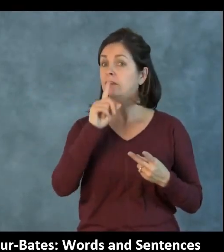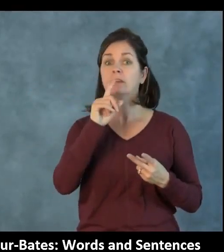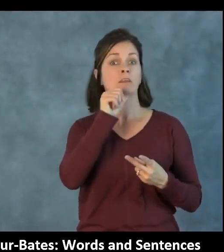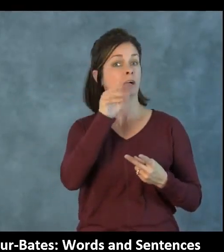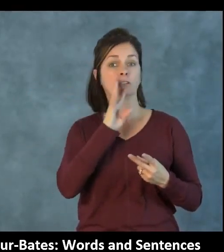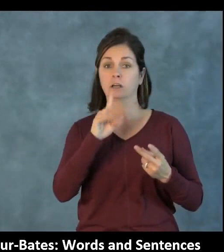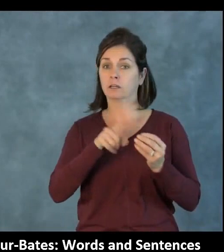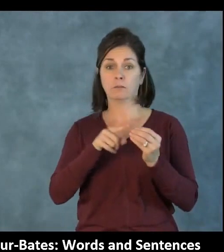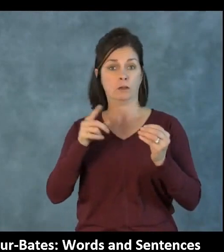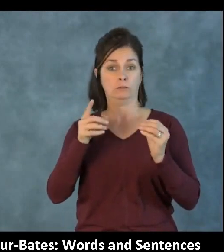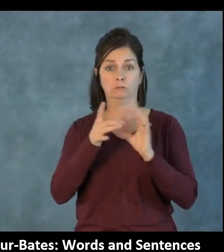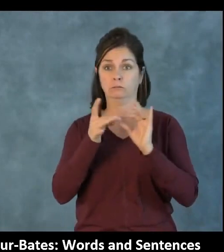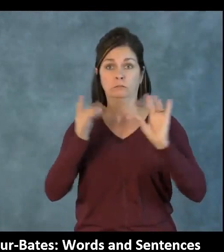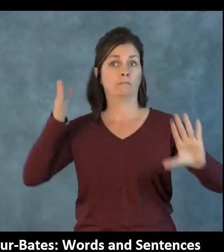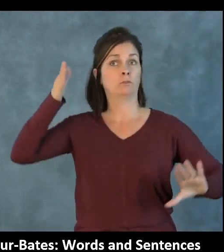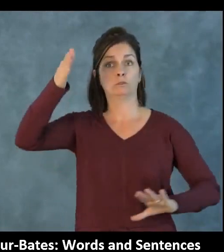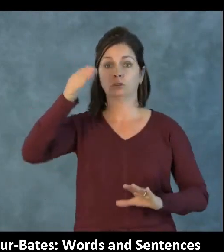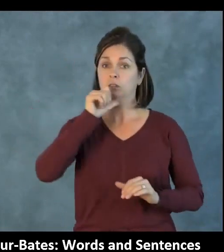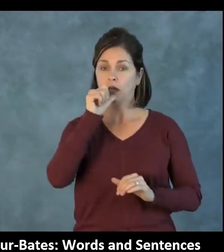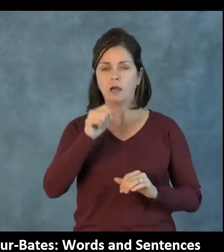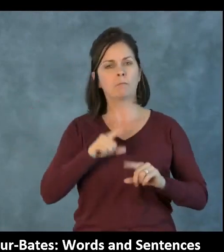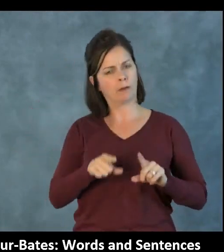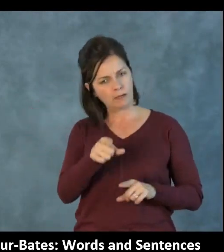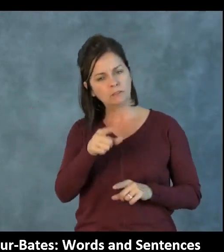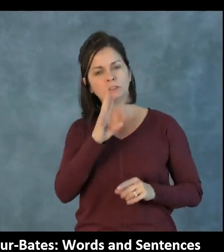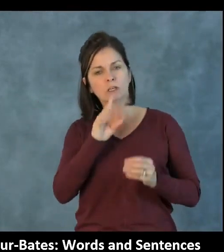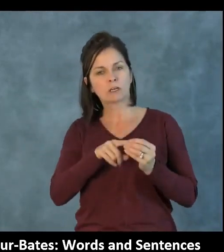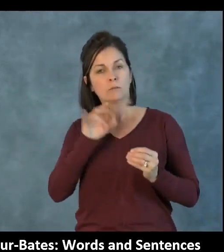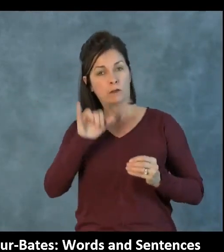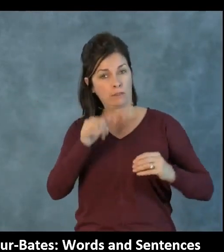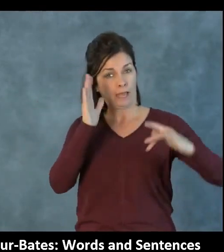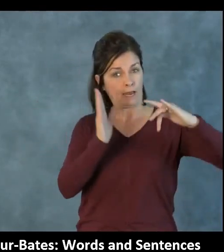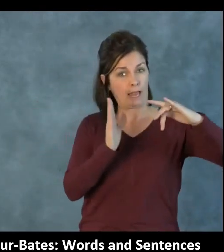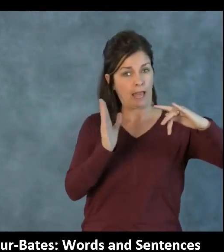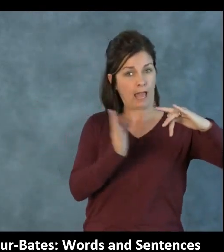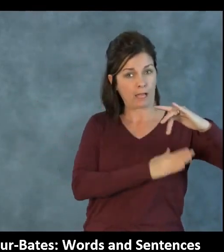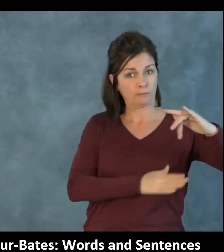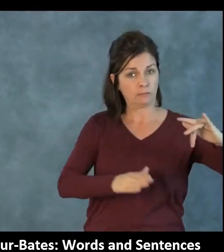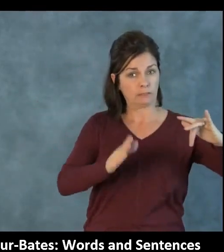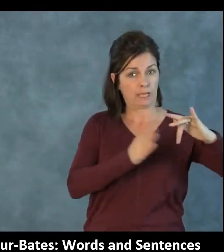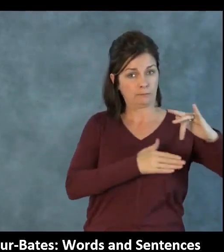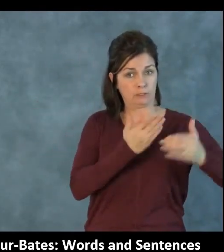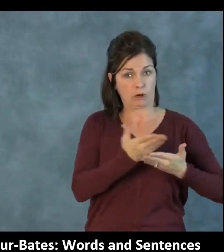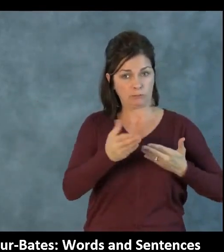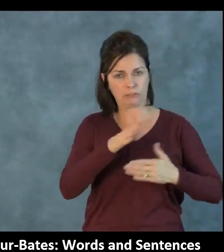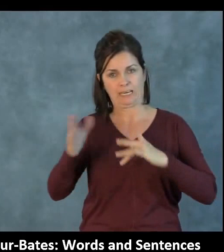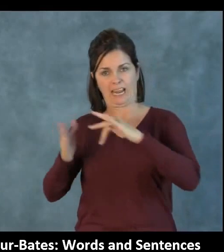but she is talking about absent objects and owners. Let's take a look back at our Yes/No Table